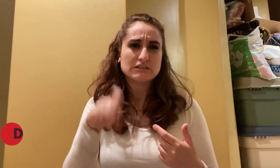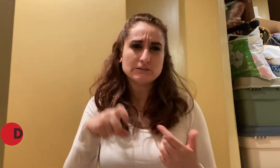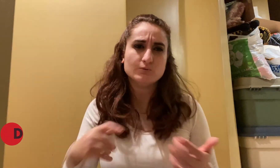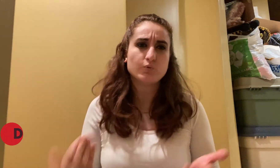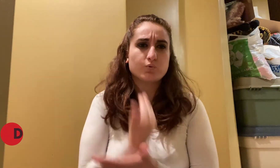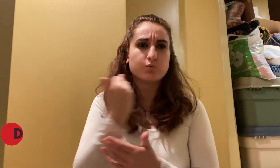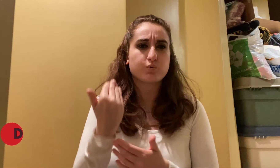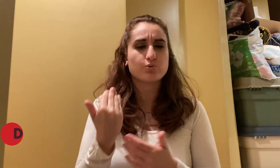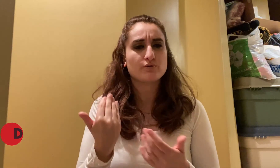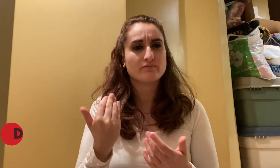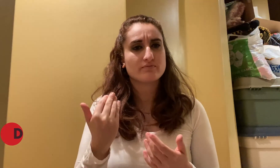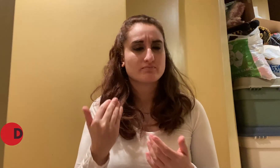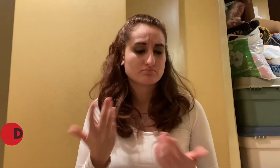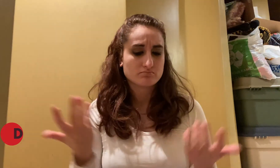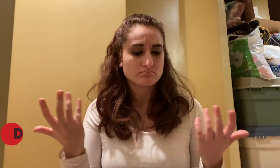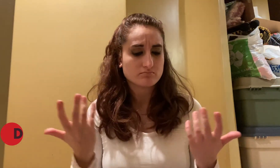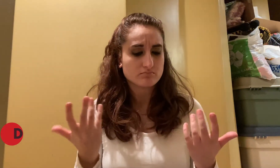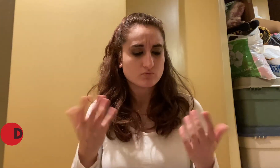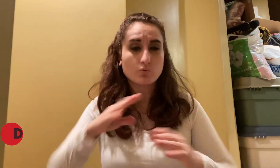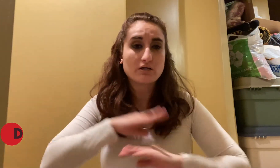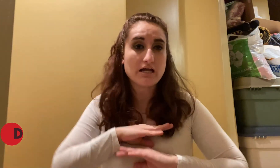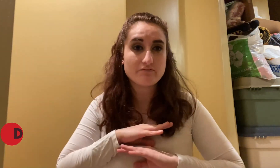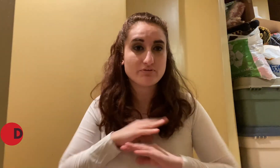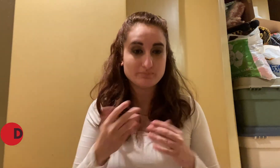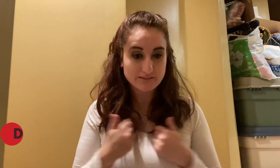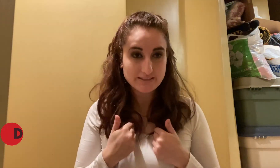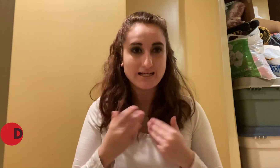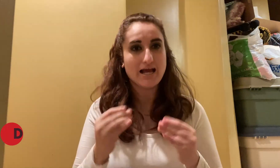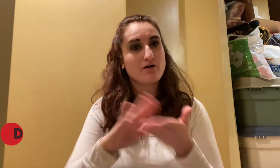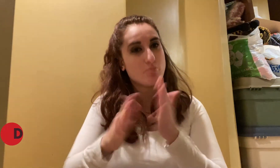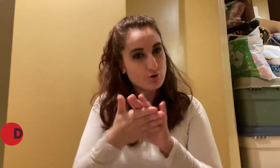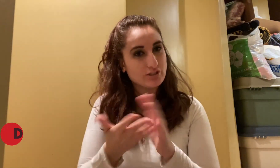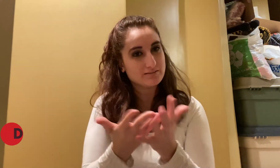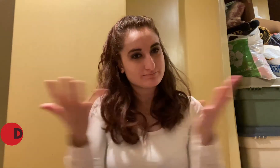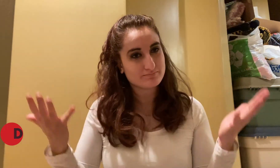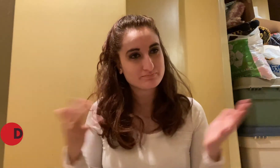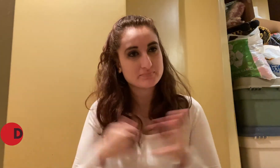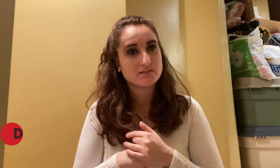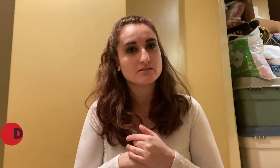and I needed to do further with the new one for myself.